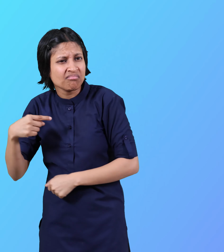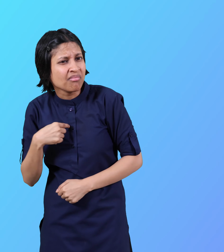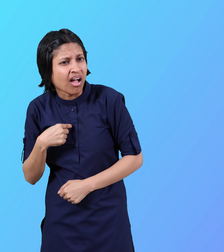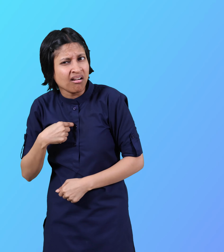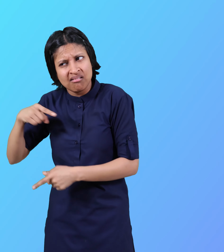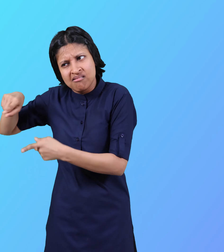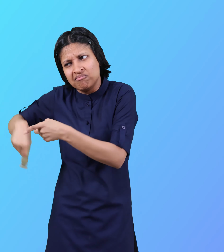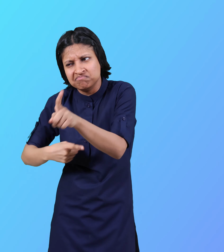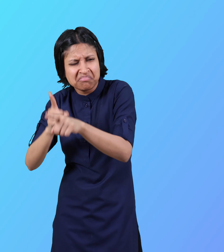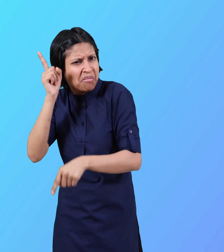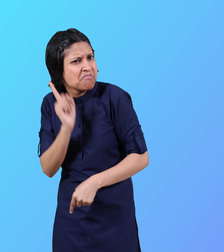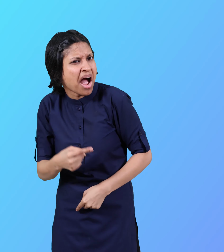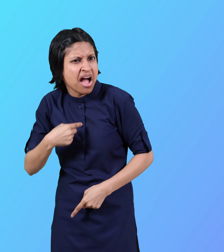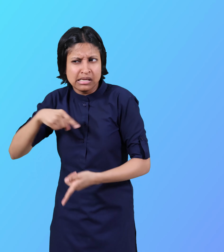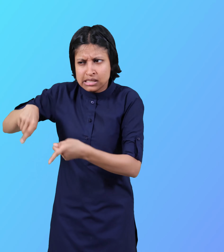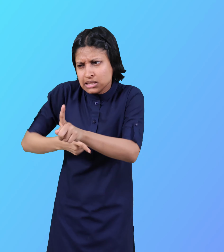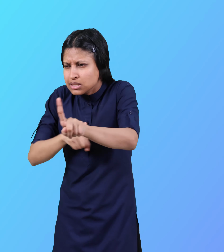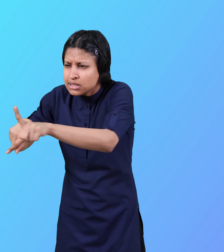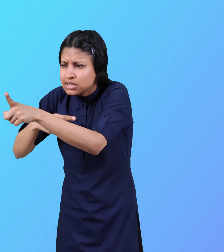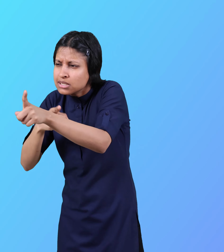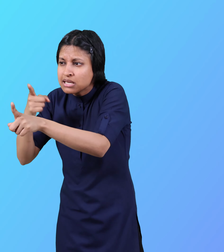I have chased that wild animal,